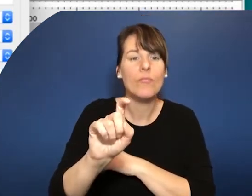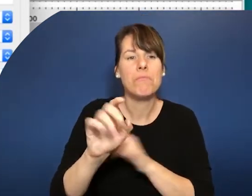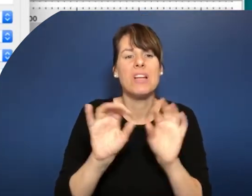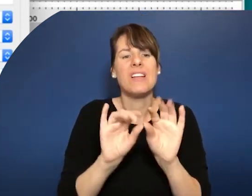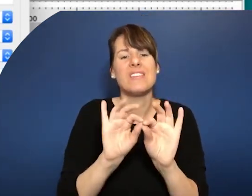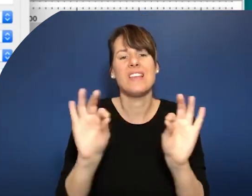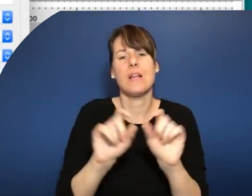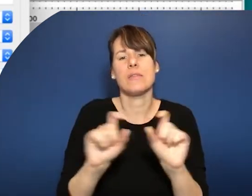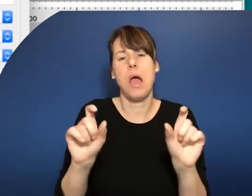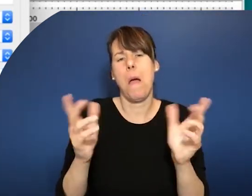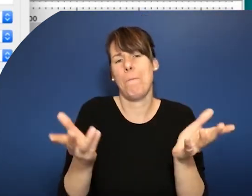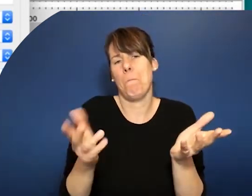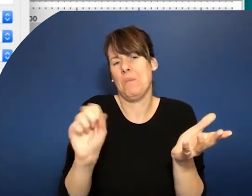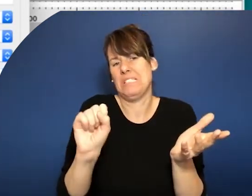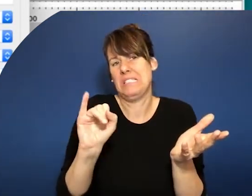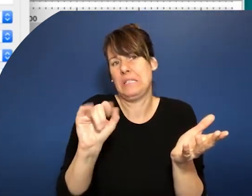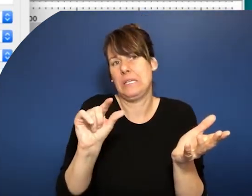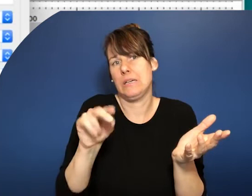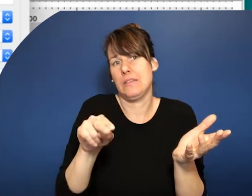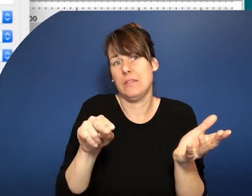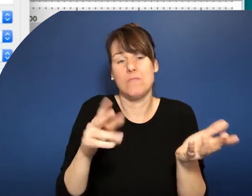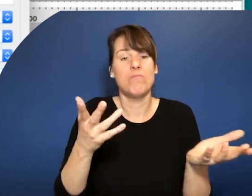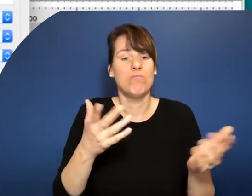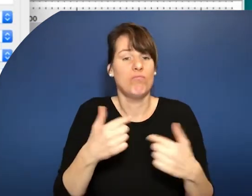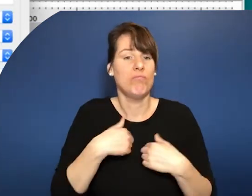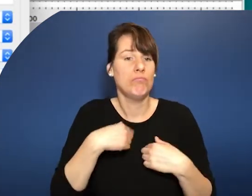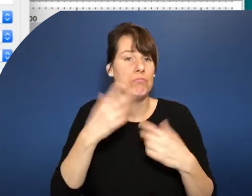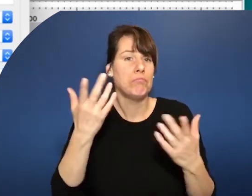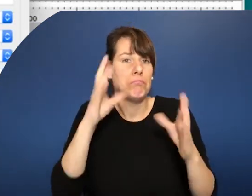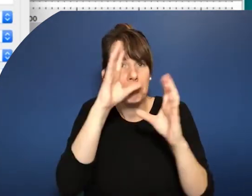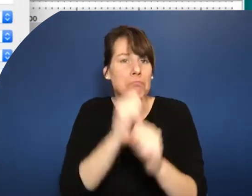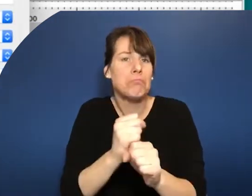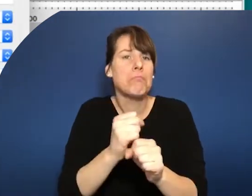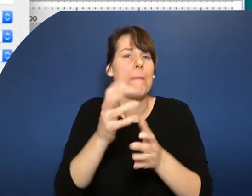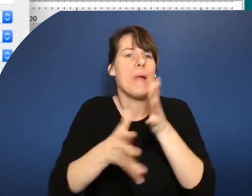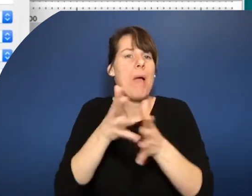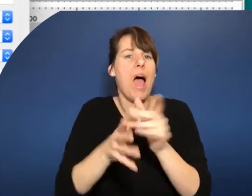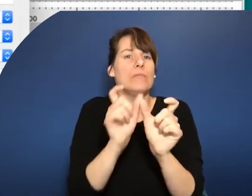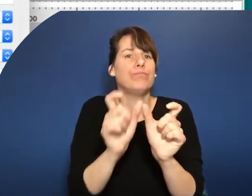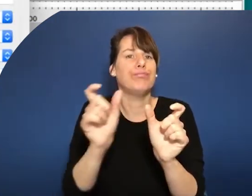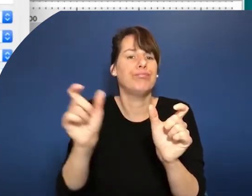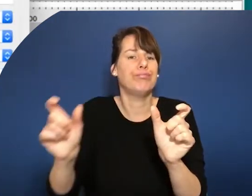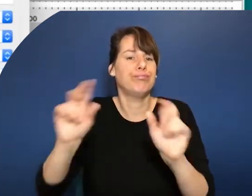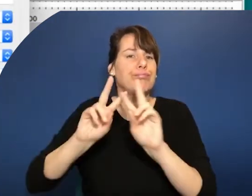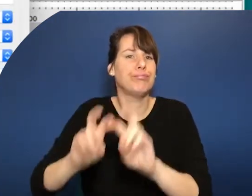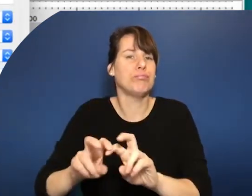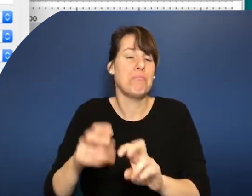because now I'm interested in lexical signs in this video. The sign will be name of my tier.